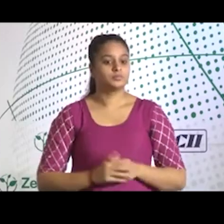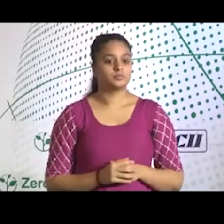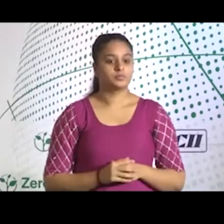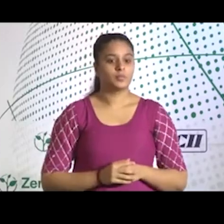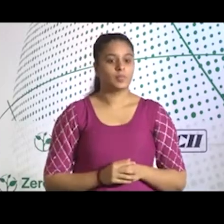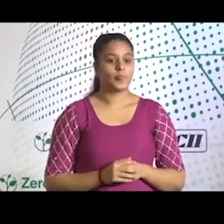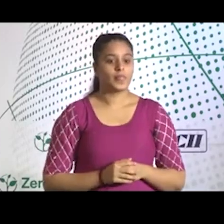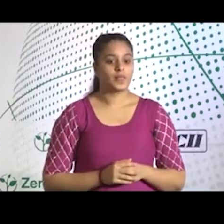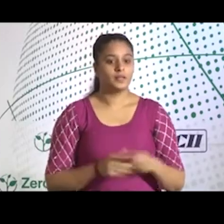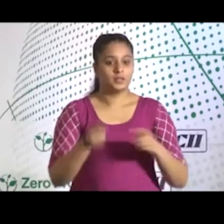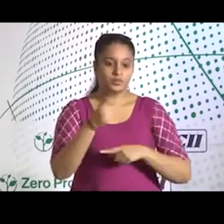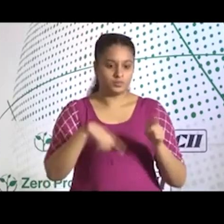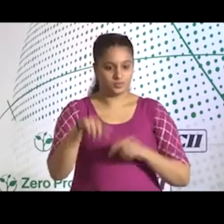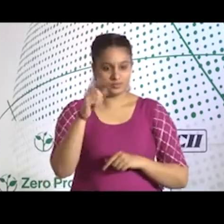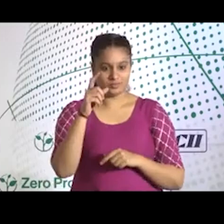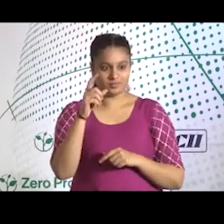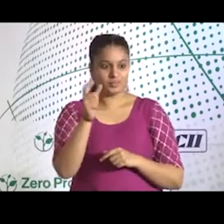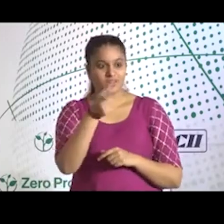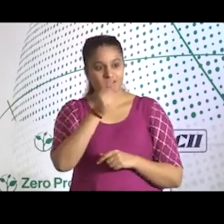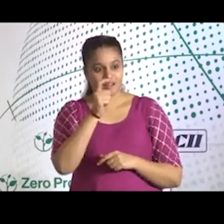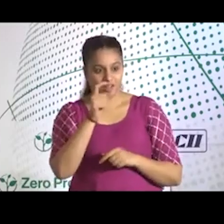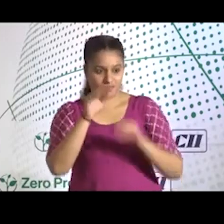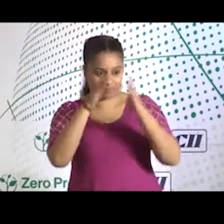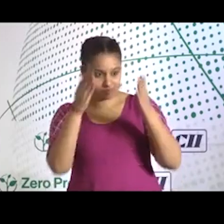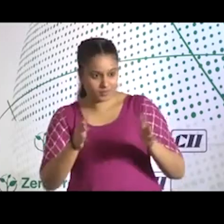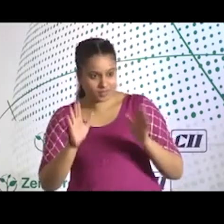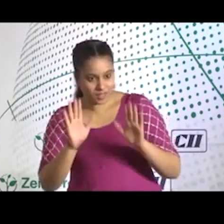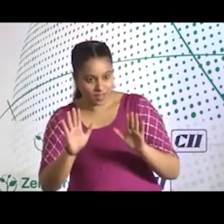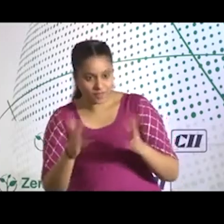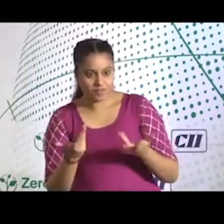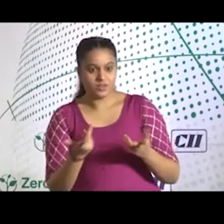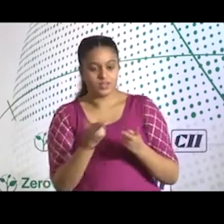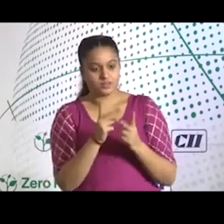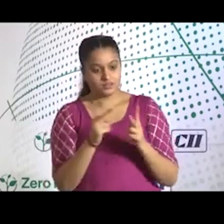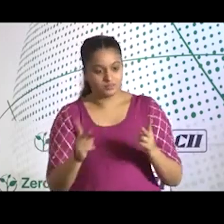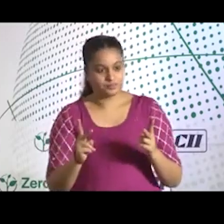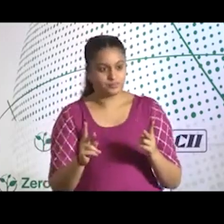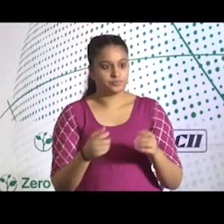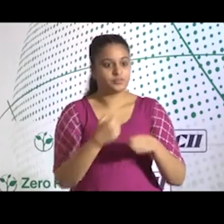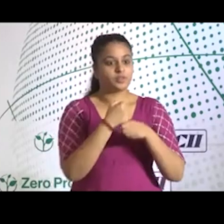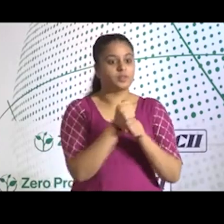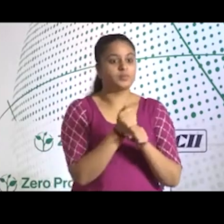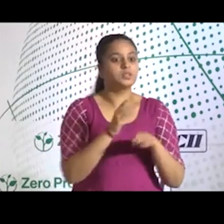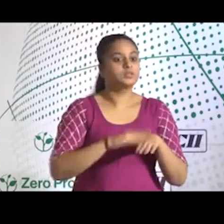has cafeteria where they provides subsidized food. Now how do you make that experience seamless?